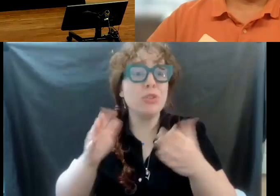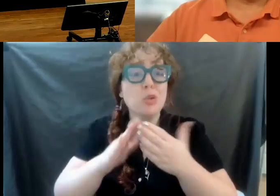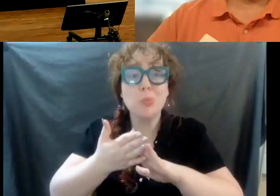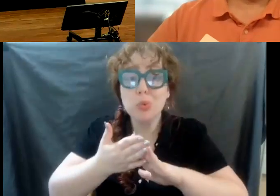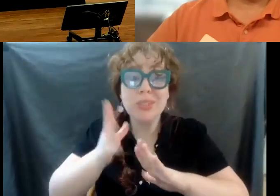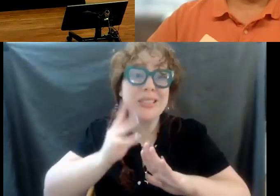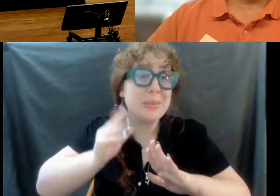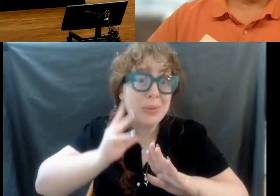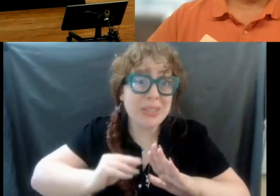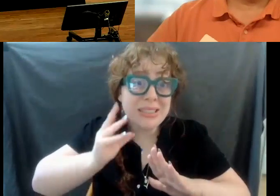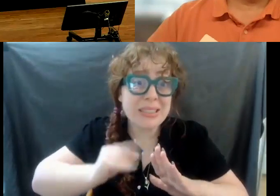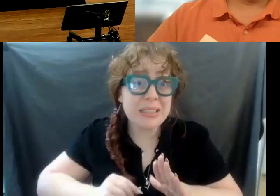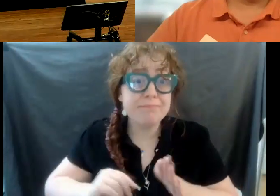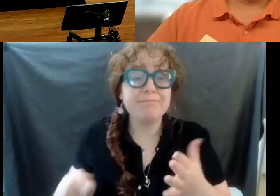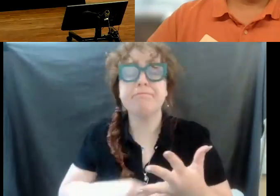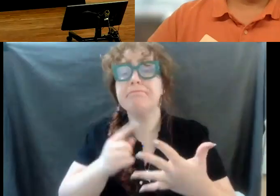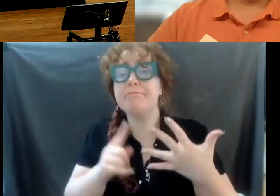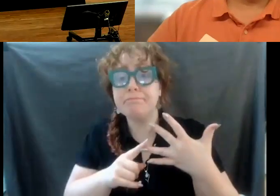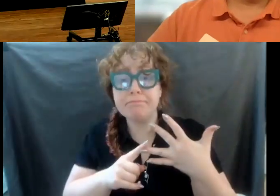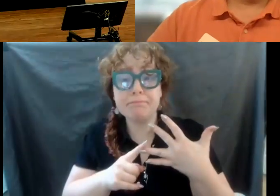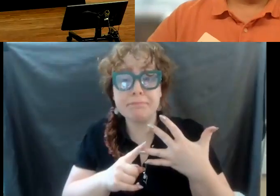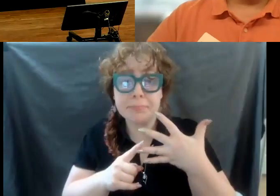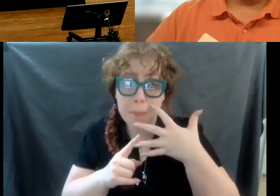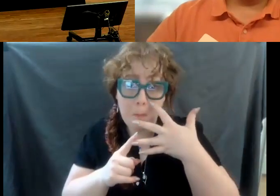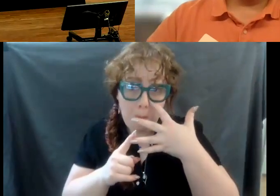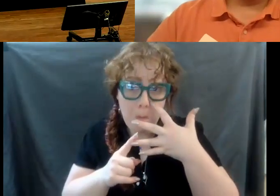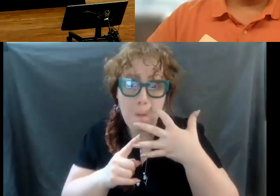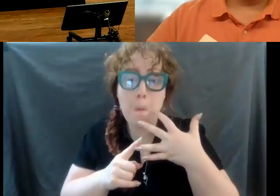and my, you know, and the things that were necessary for not me